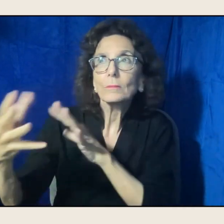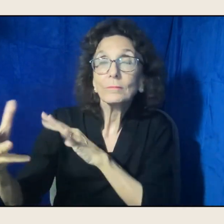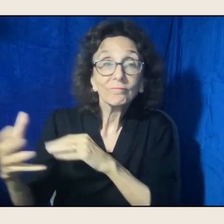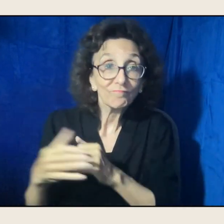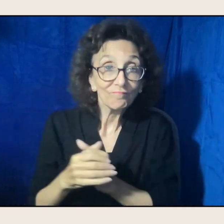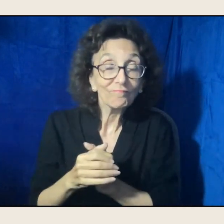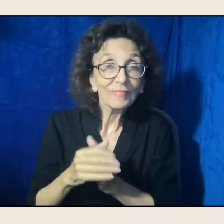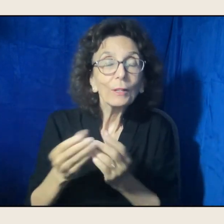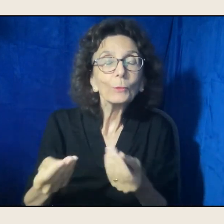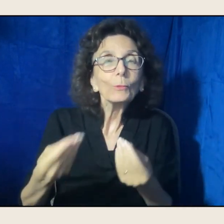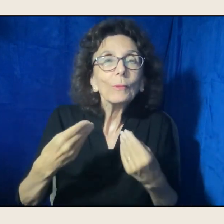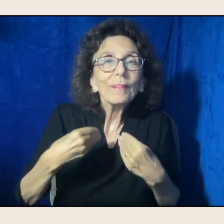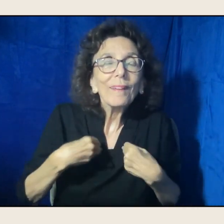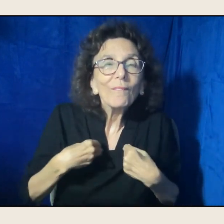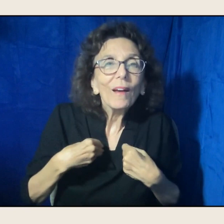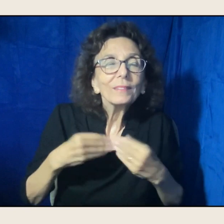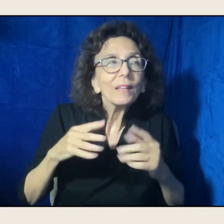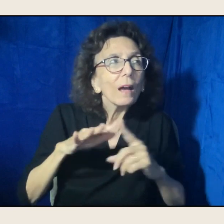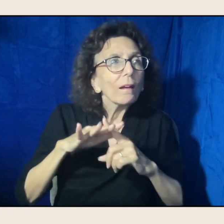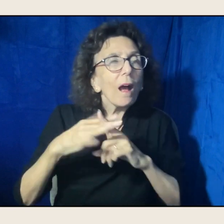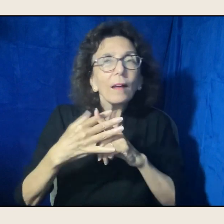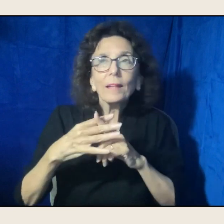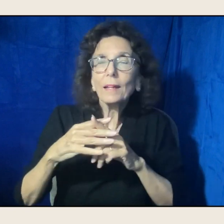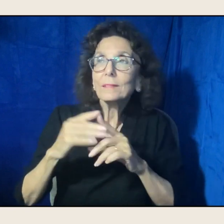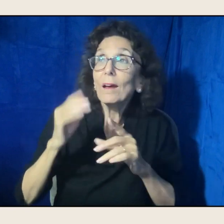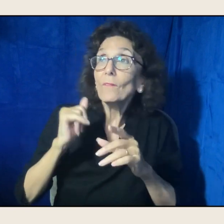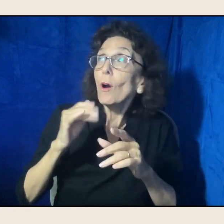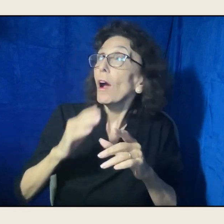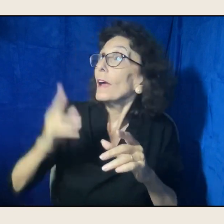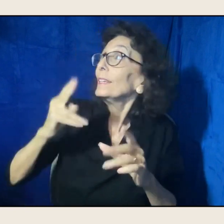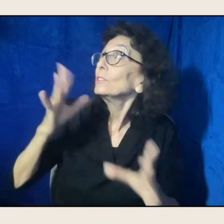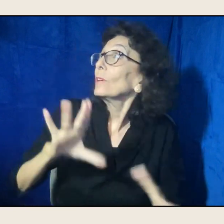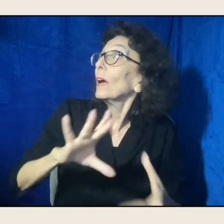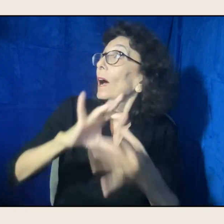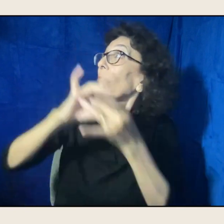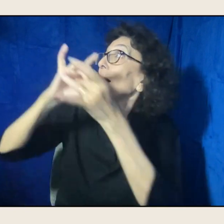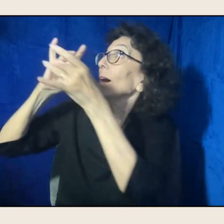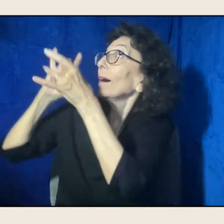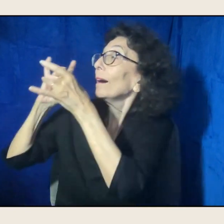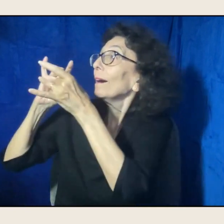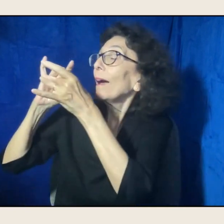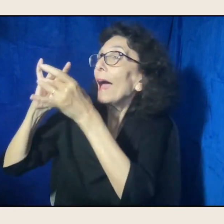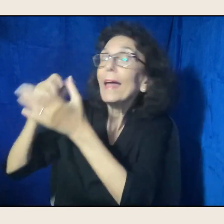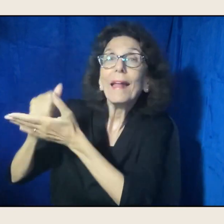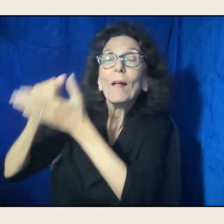connect us with those who came before us, show us imagined futures and dreamed realities,